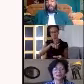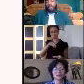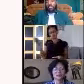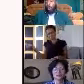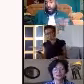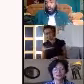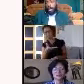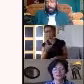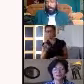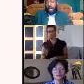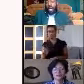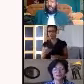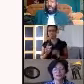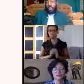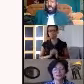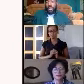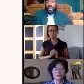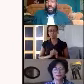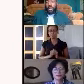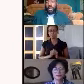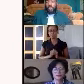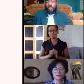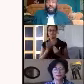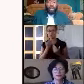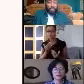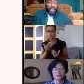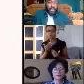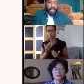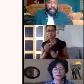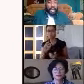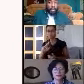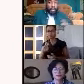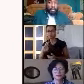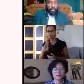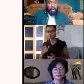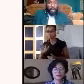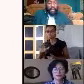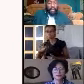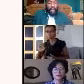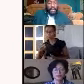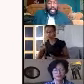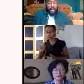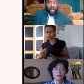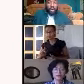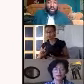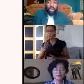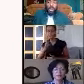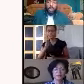of. I really appreciated what Ruby Lopez said about a month ago at the last town hall, which